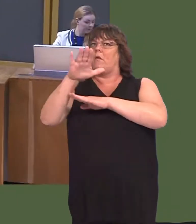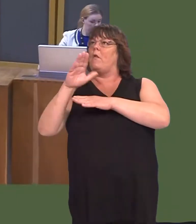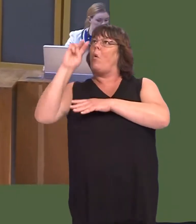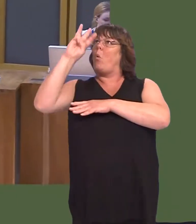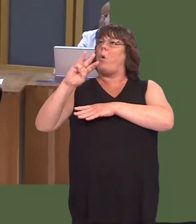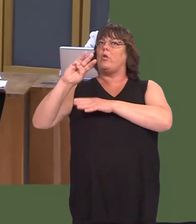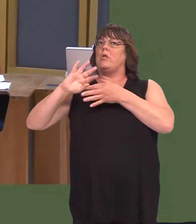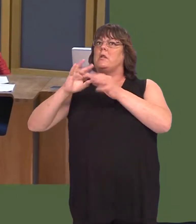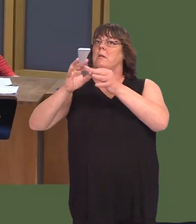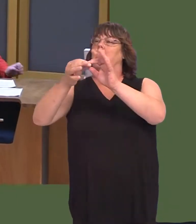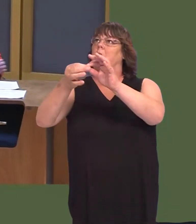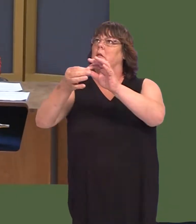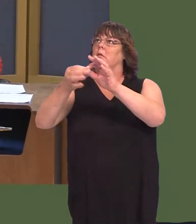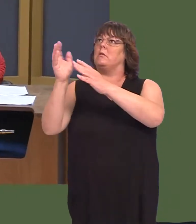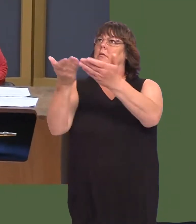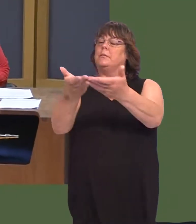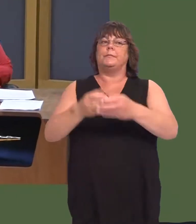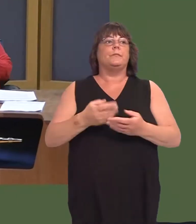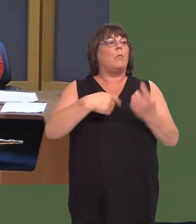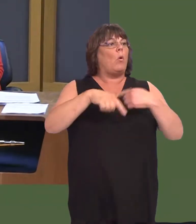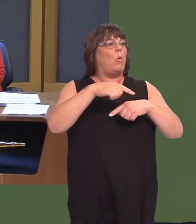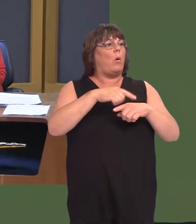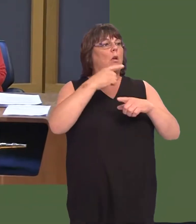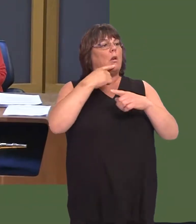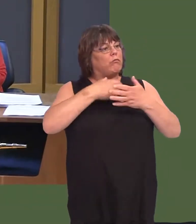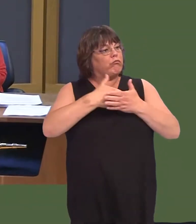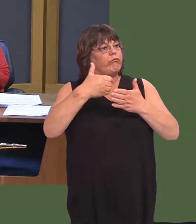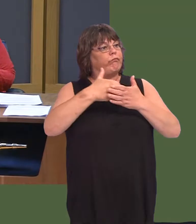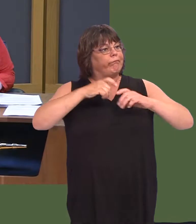OAQ(5)0661(FM) Carwyn Jones: As a Government, we are committed to nurturing supply chains across Wales.